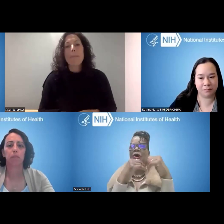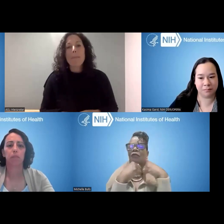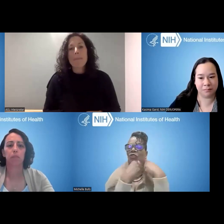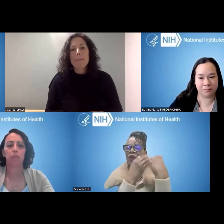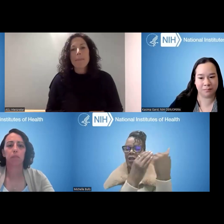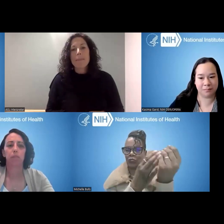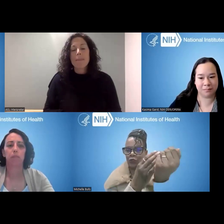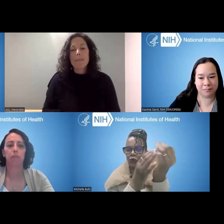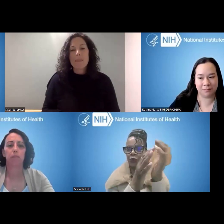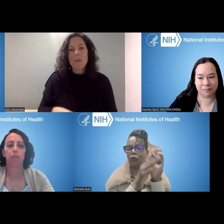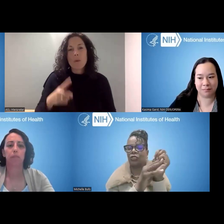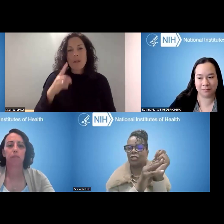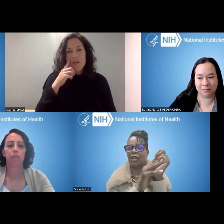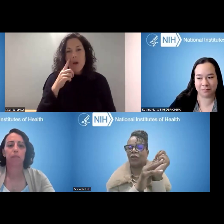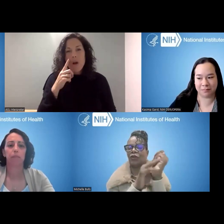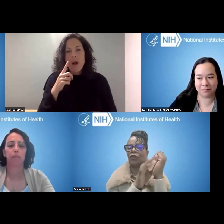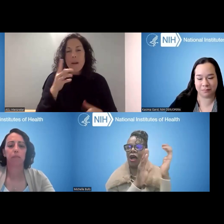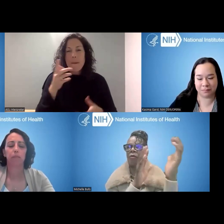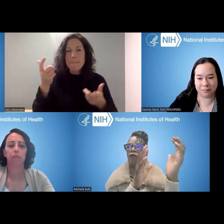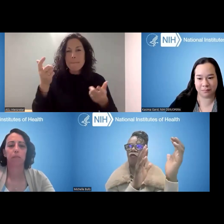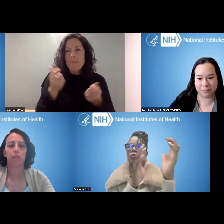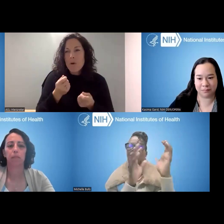of trying to pull together common forms